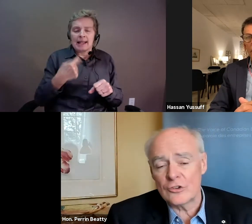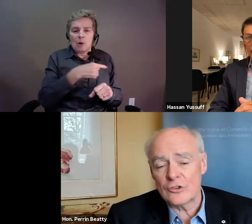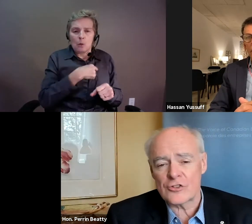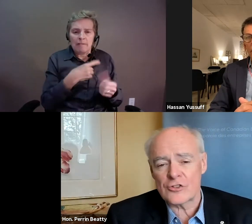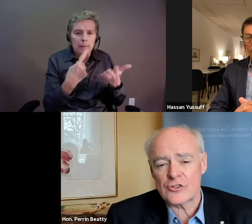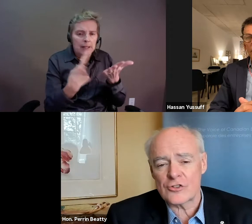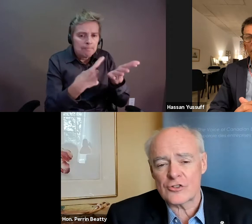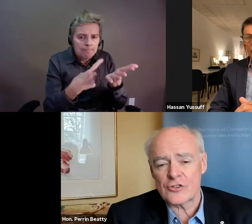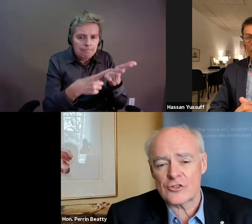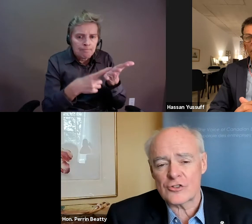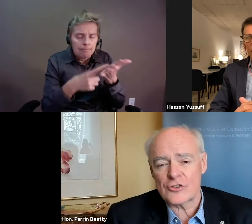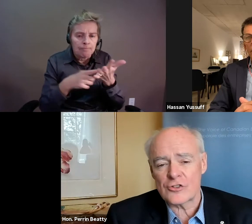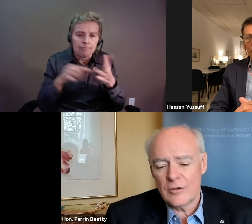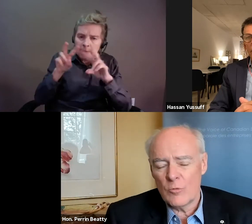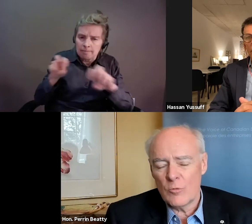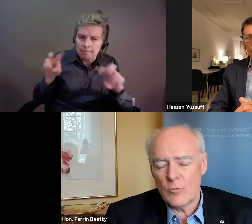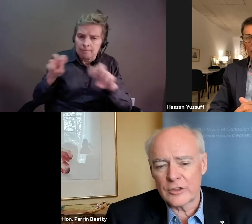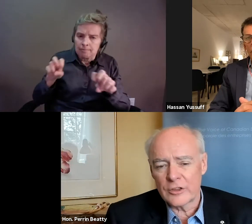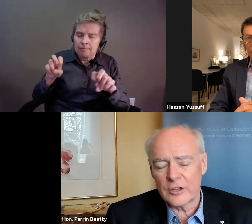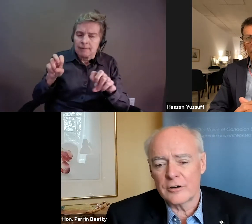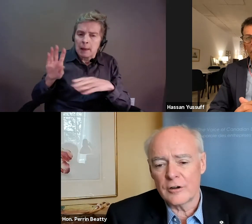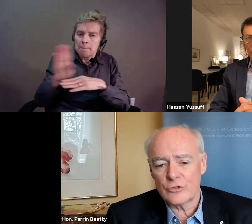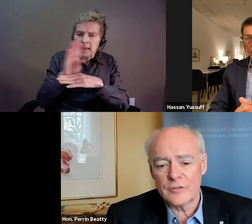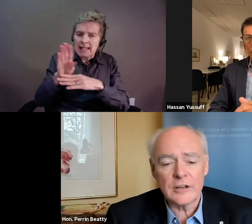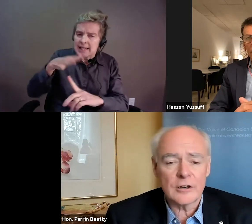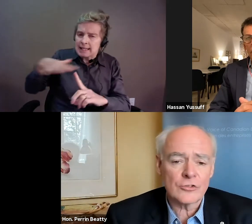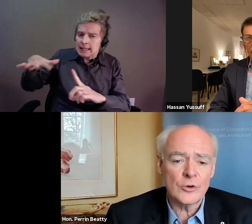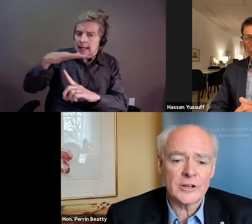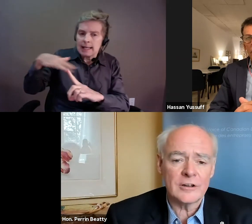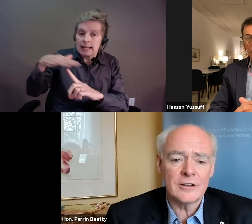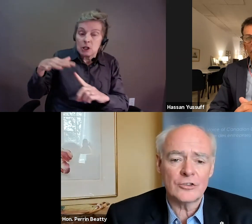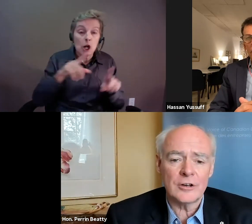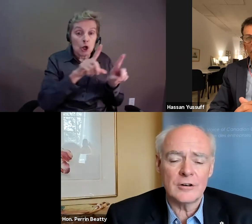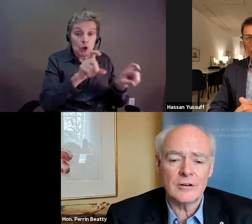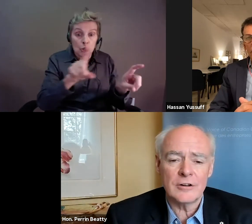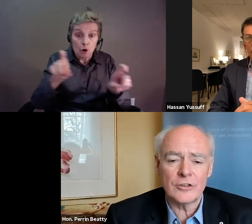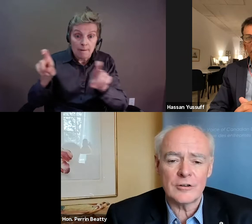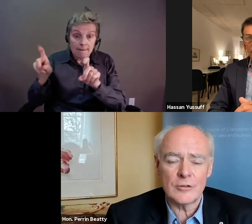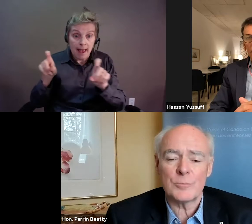business conditions. And one of the things that our survey data showing is that